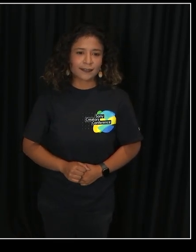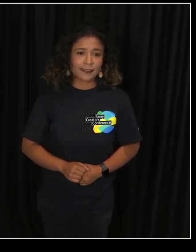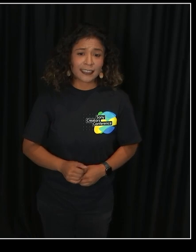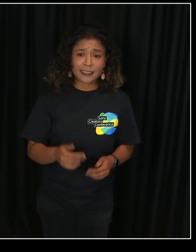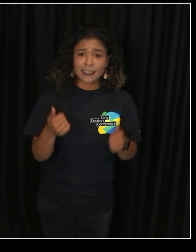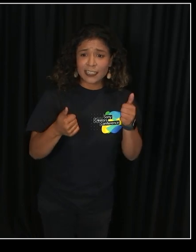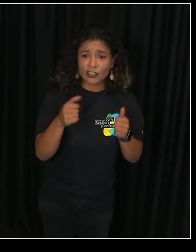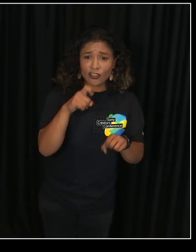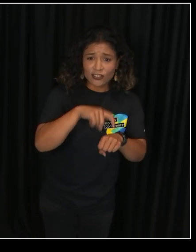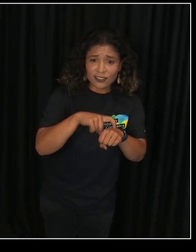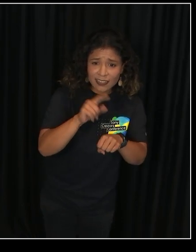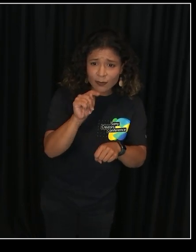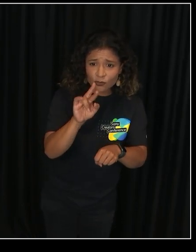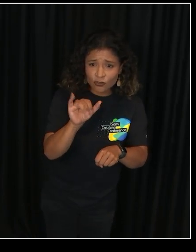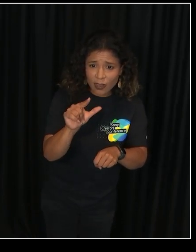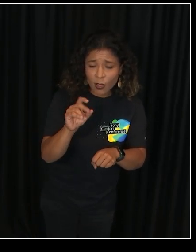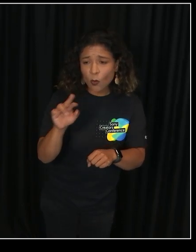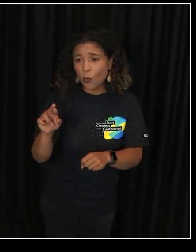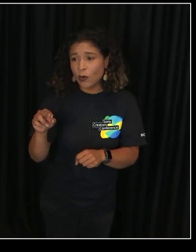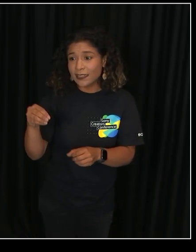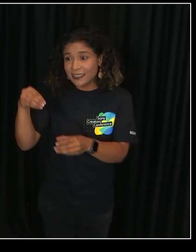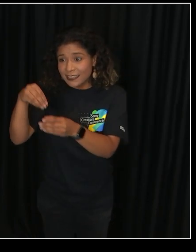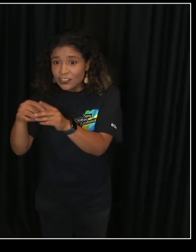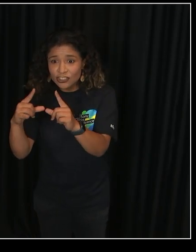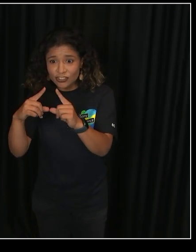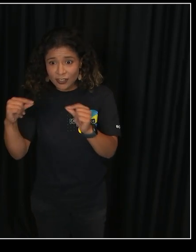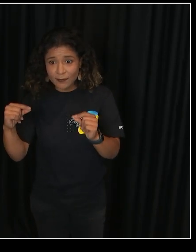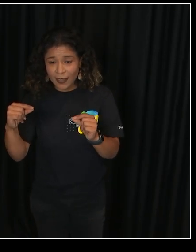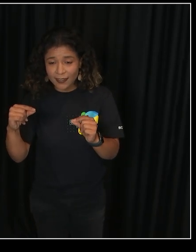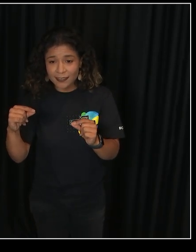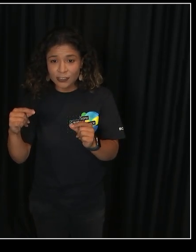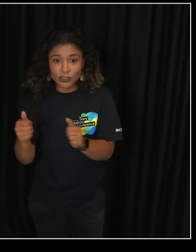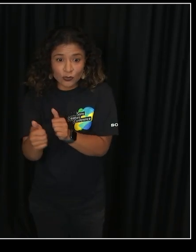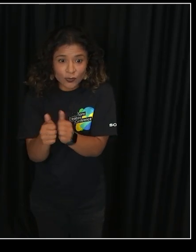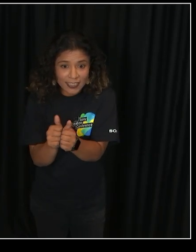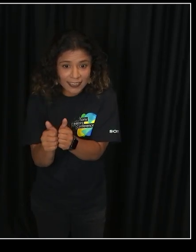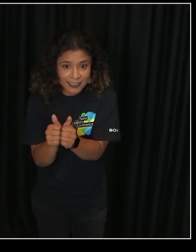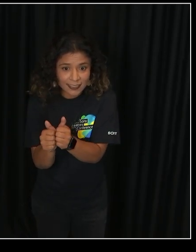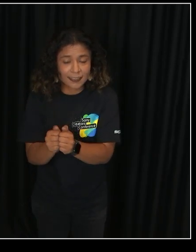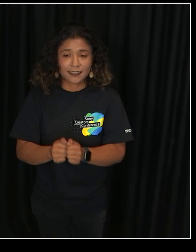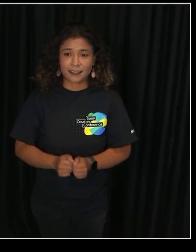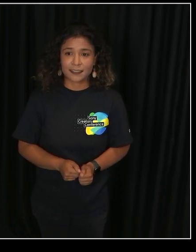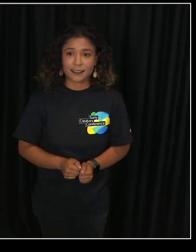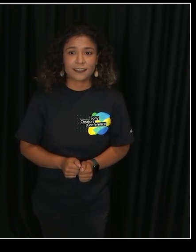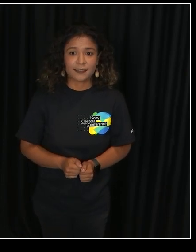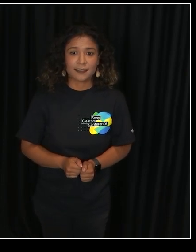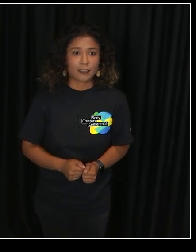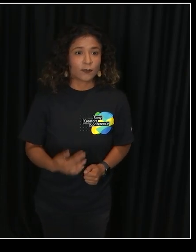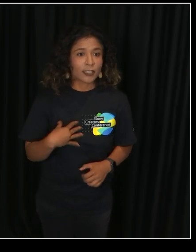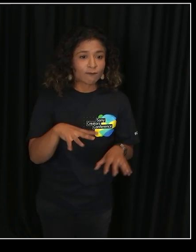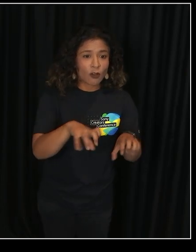or if they were in Japan in the actual head to head races. We've done several exhibitions since then